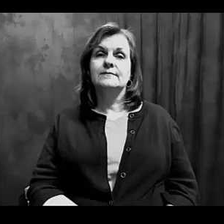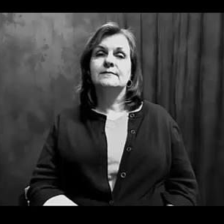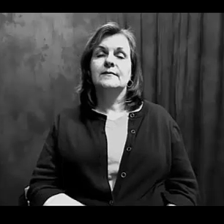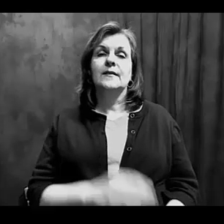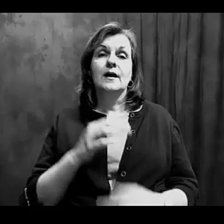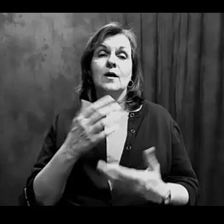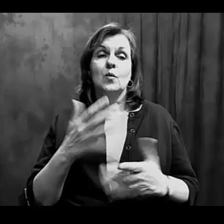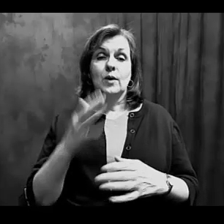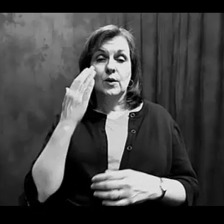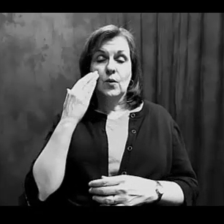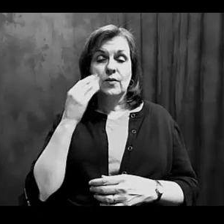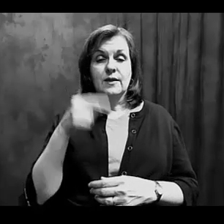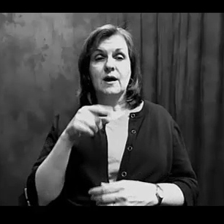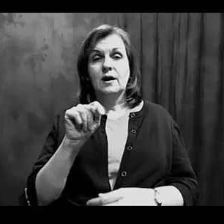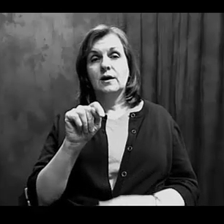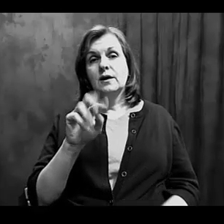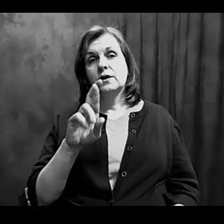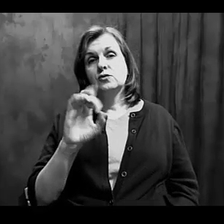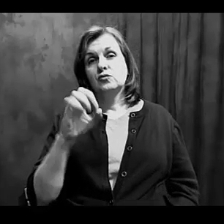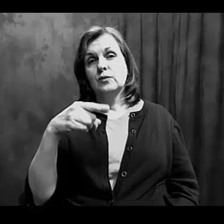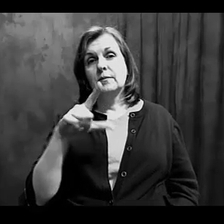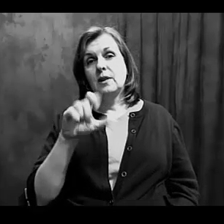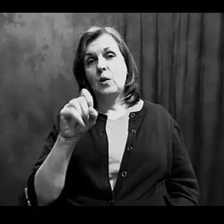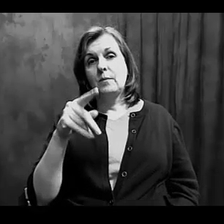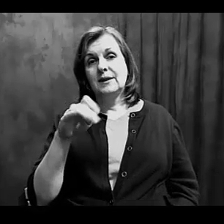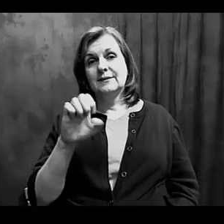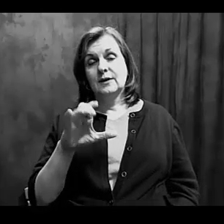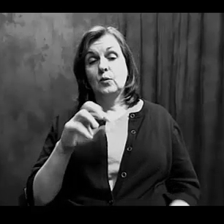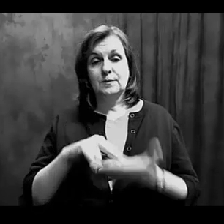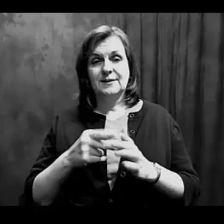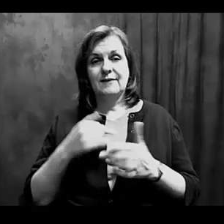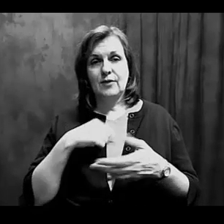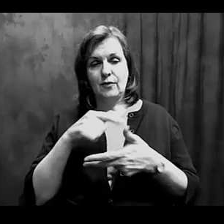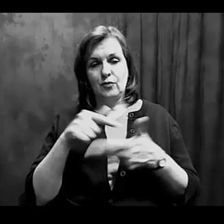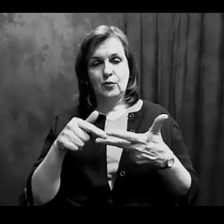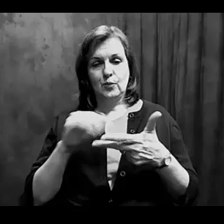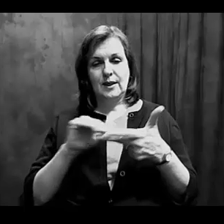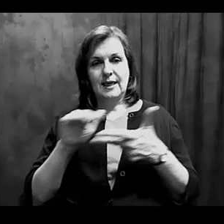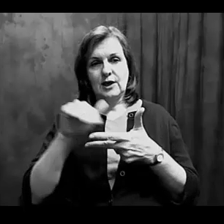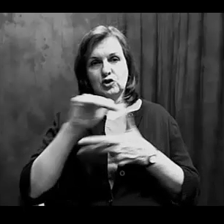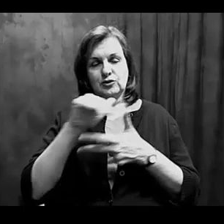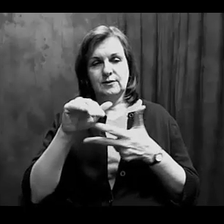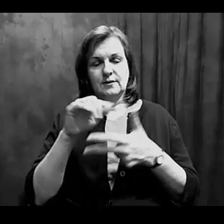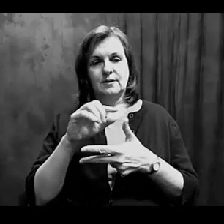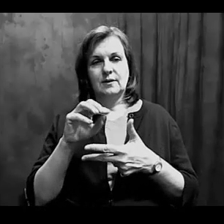we have already talked about the fact that they are triploblastic meaning that they have a mesoderm